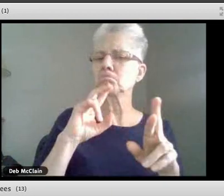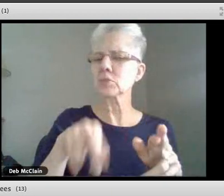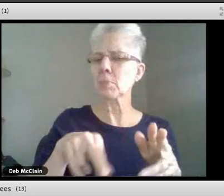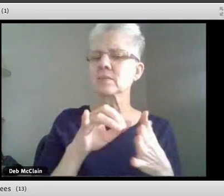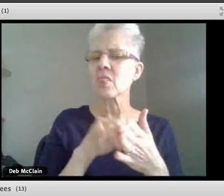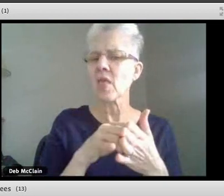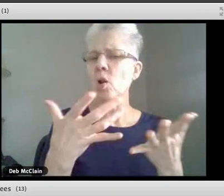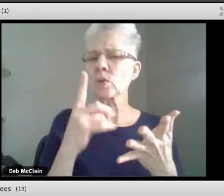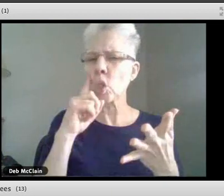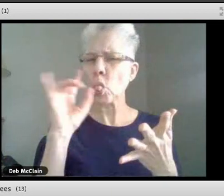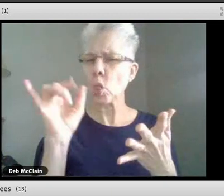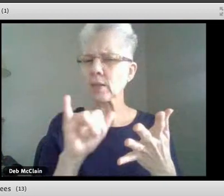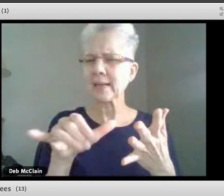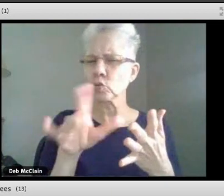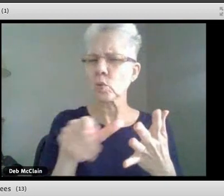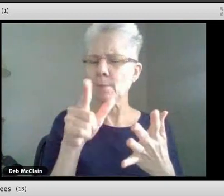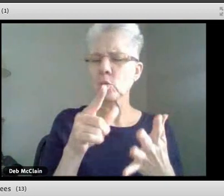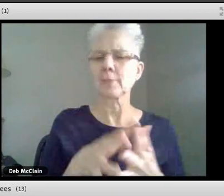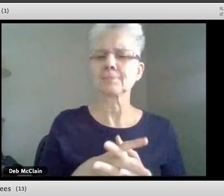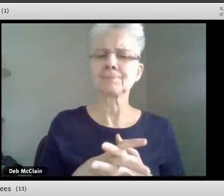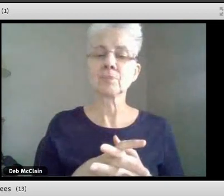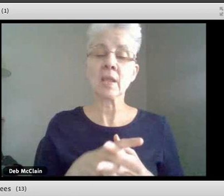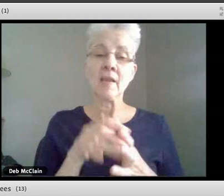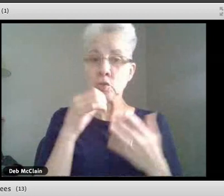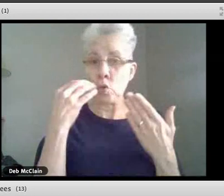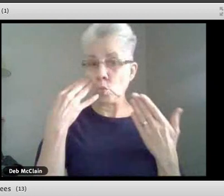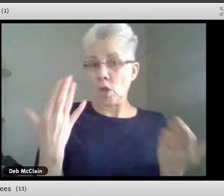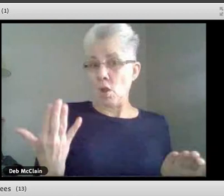And if you don't know, again, this is a chance for you